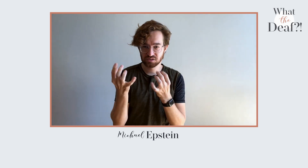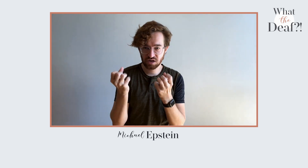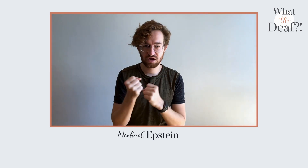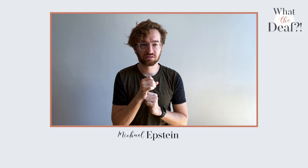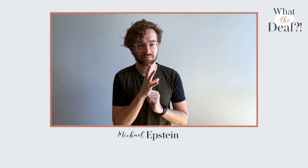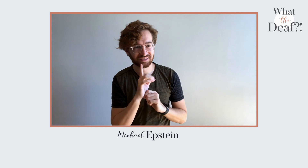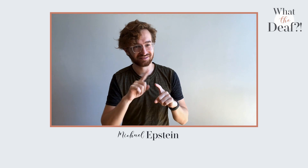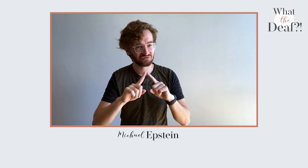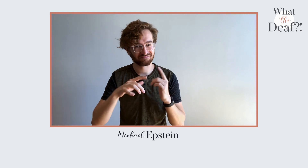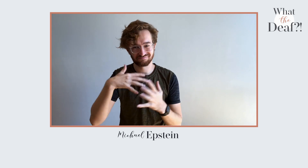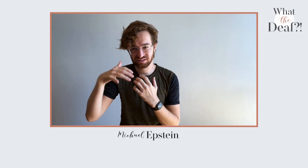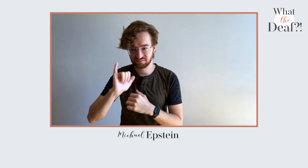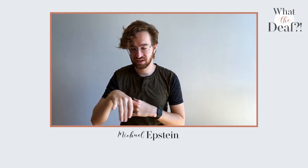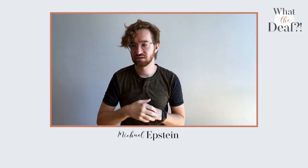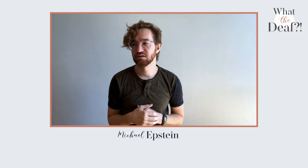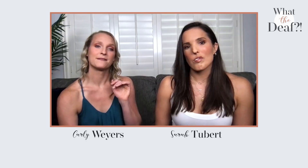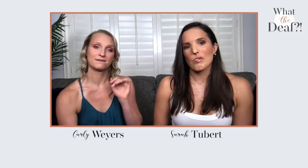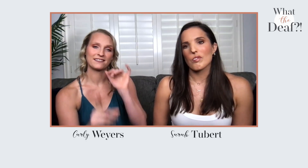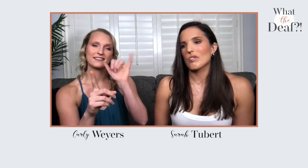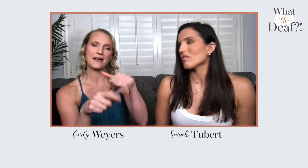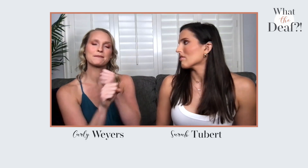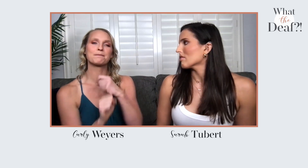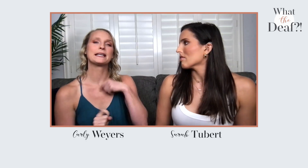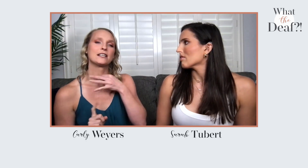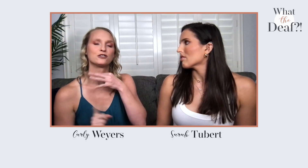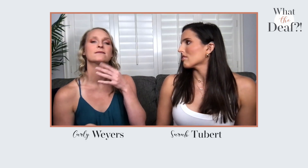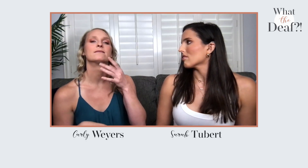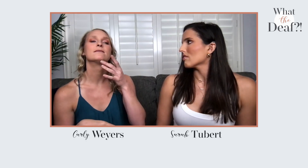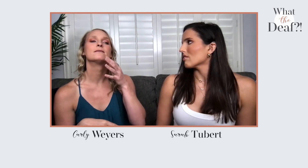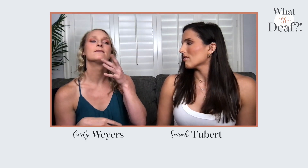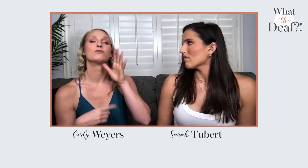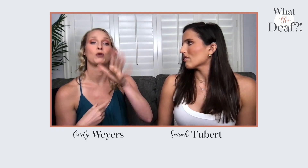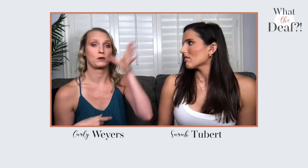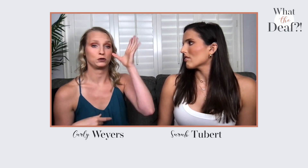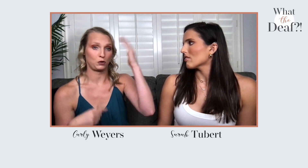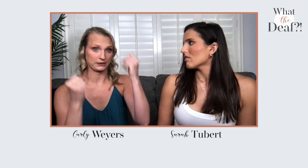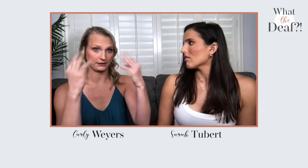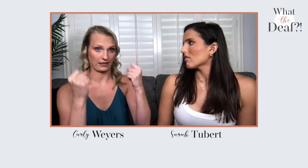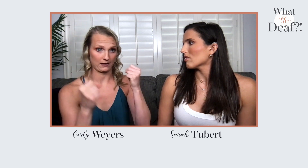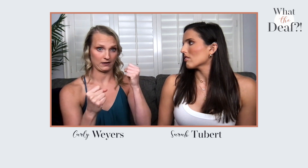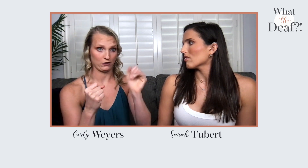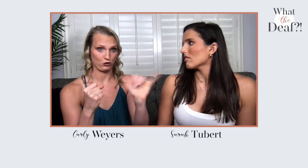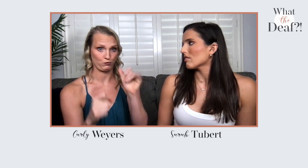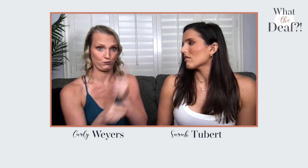we speak a variety of different modes of communication in the home. So I'm curious, your parents know sign language, too right?